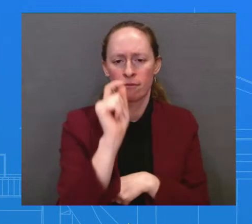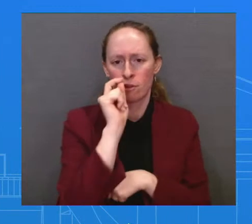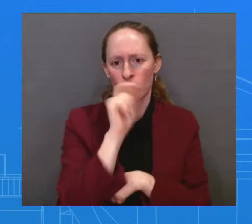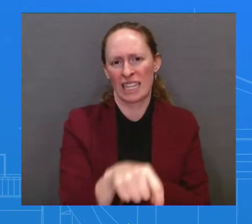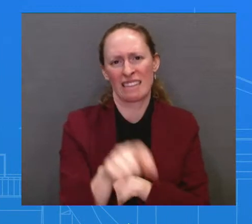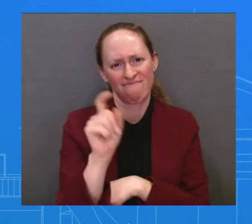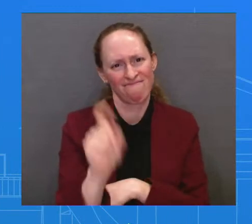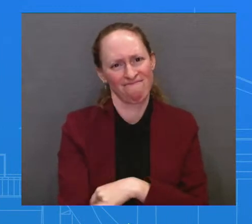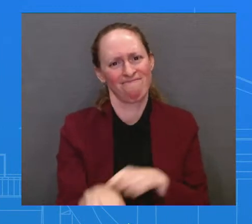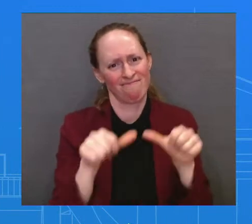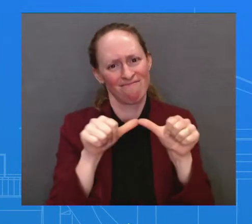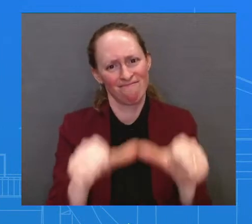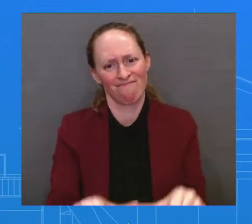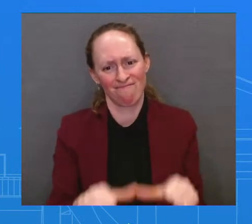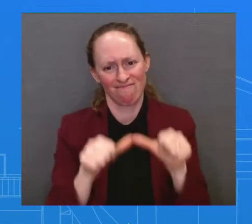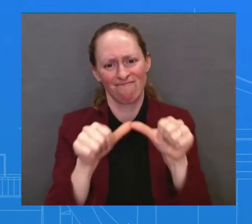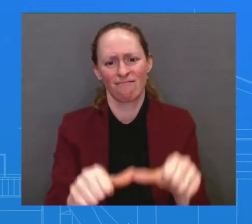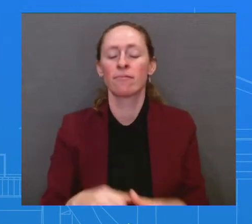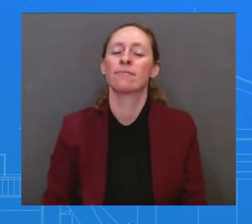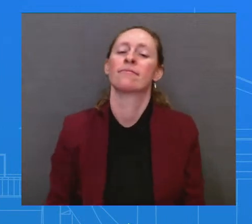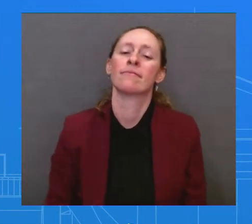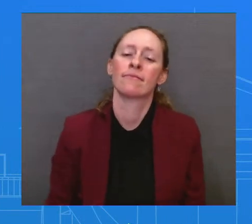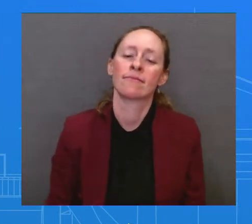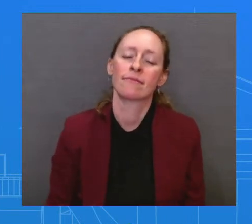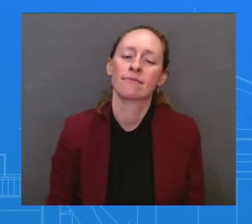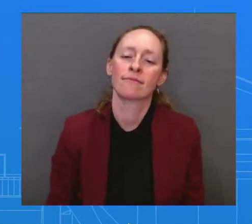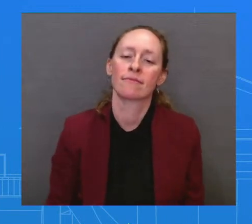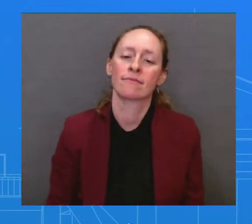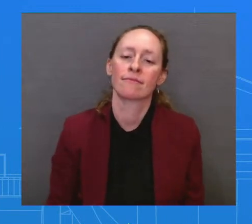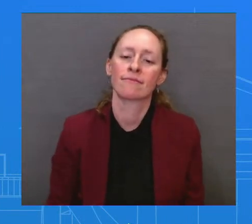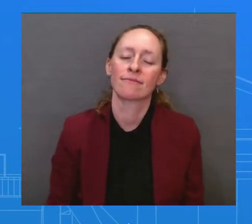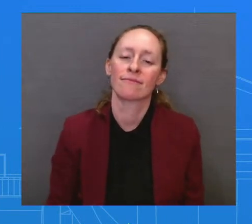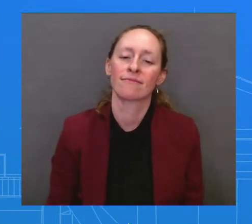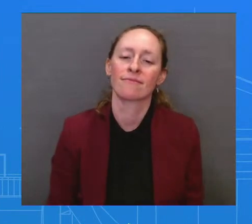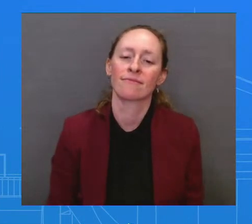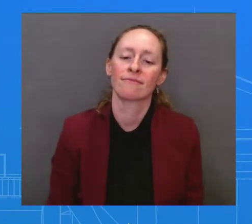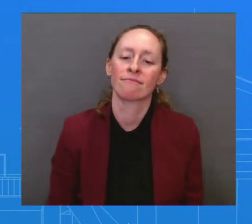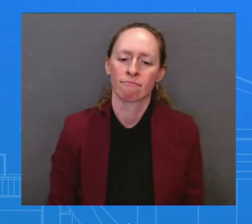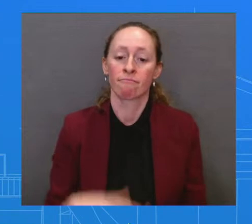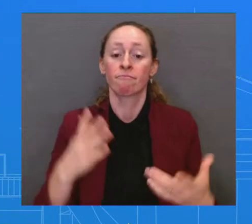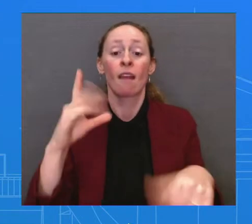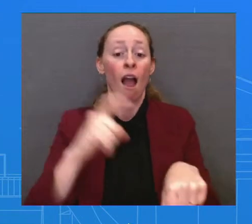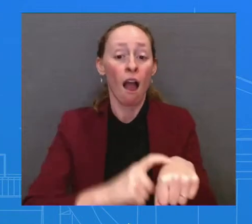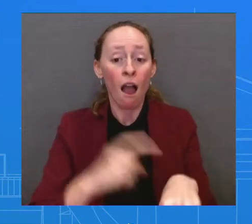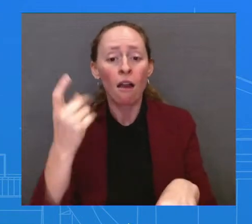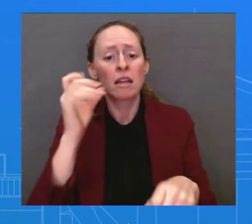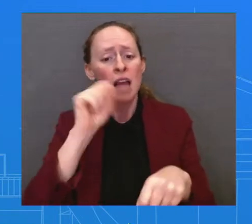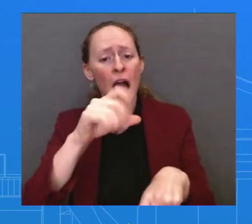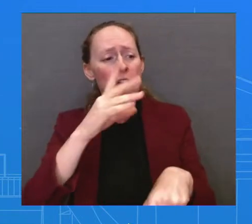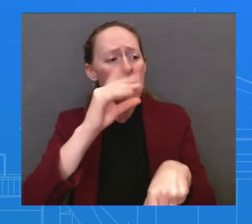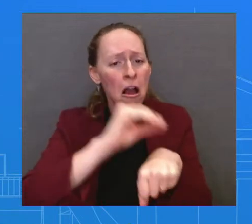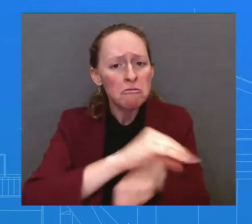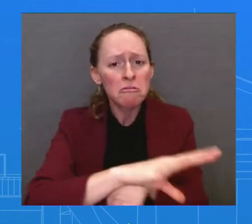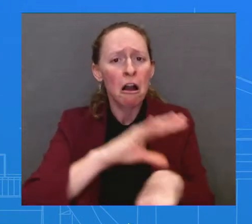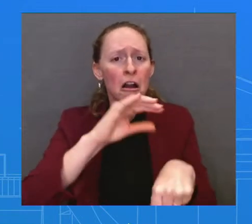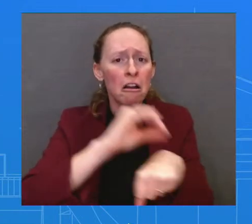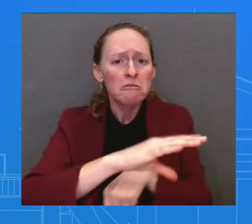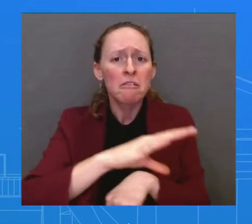and further consultation we've had since then, I continue to remain of the view that when all is said and done -- after all the back-and-forth, and the to-ing and fro-ing,